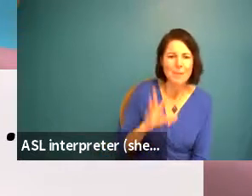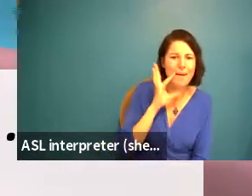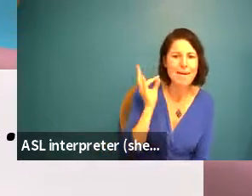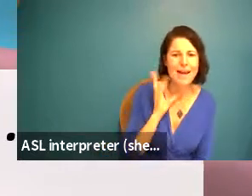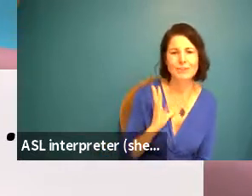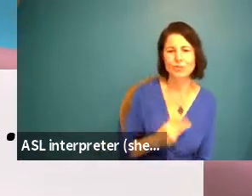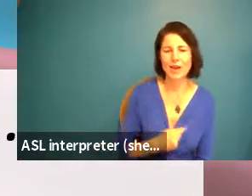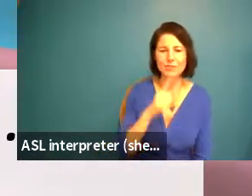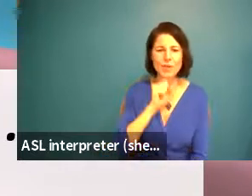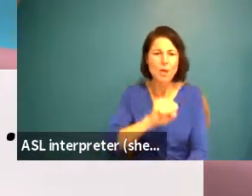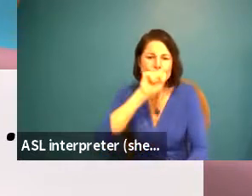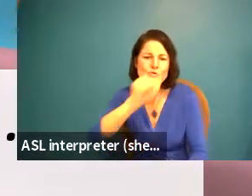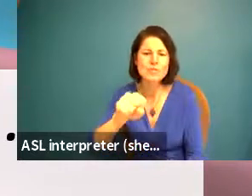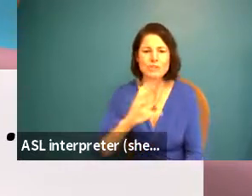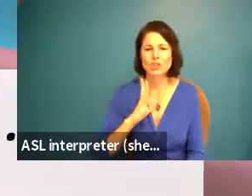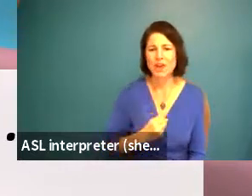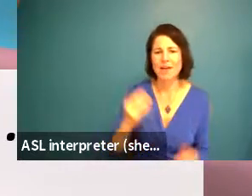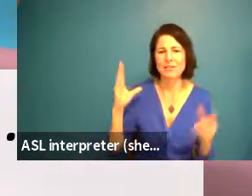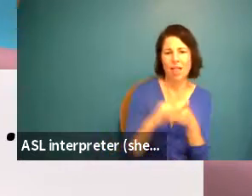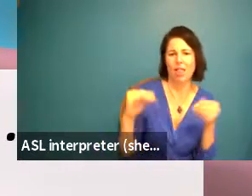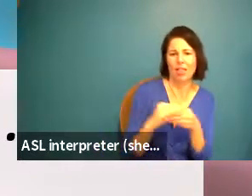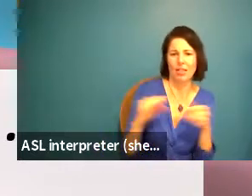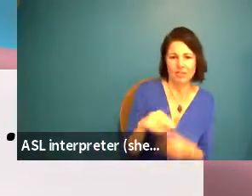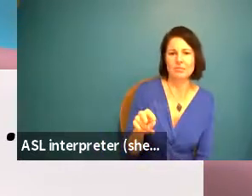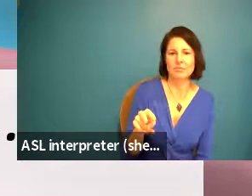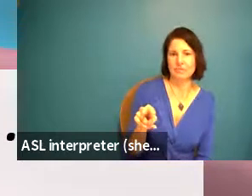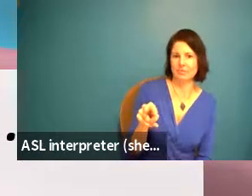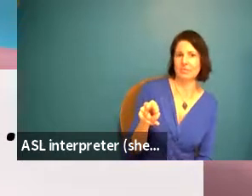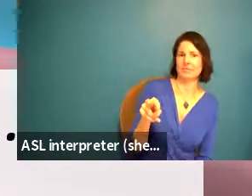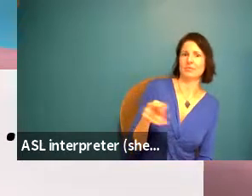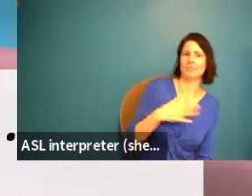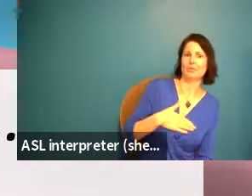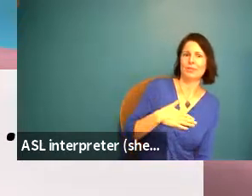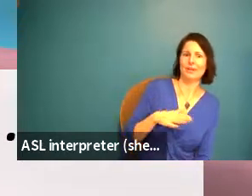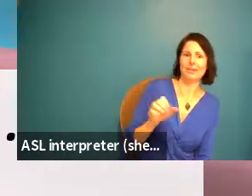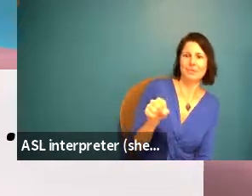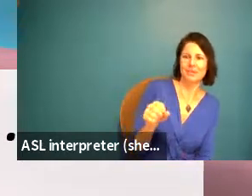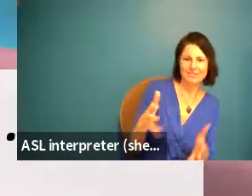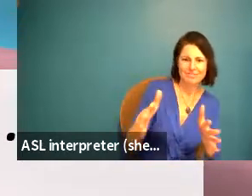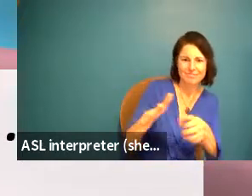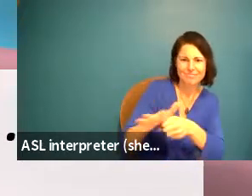people. And, you know, while your, your warmth is certainly appreciated, but it's also not necessarily something that we need